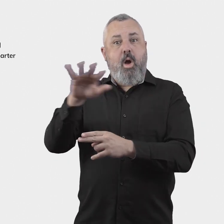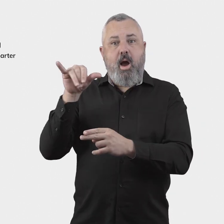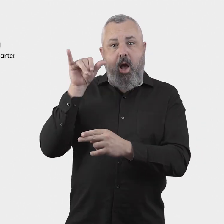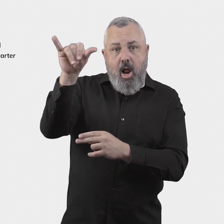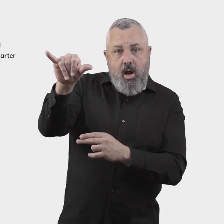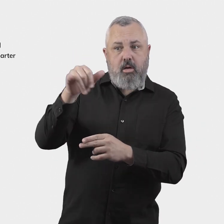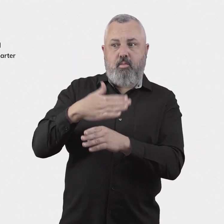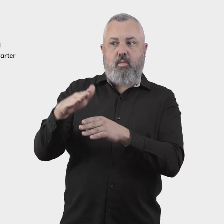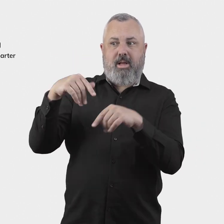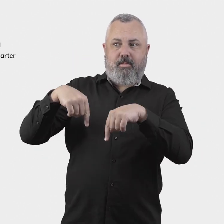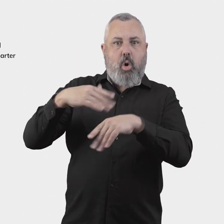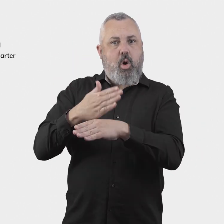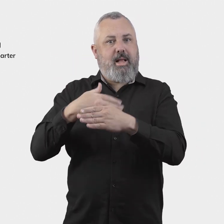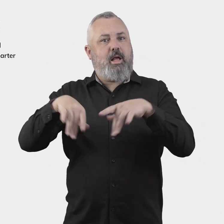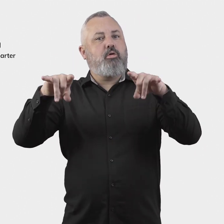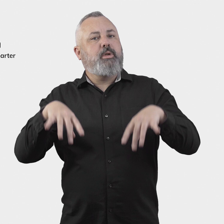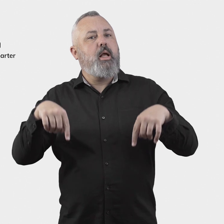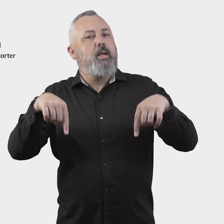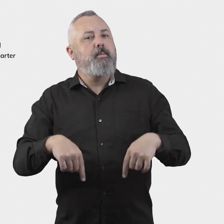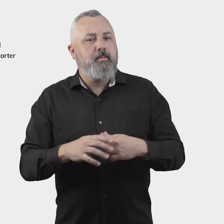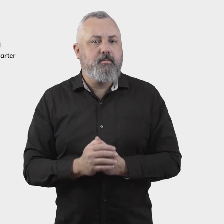to all airlines operating in Australia.